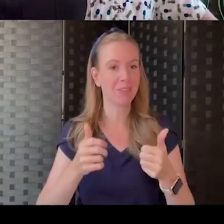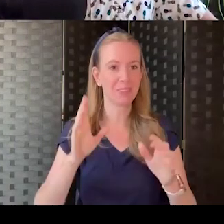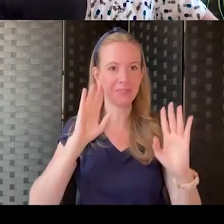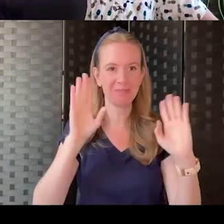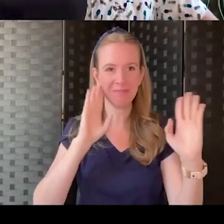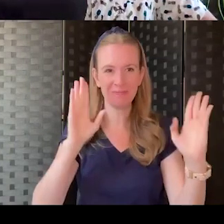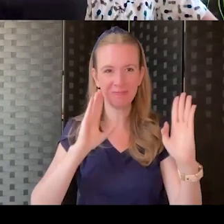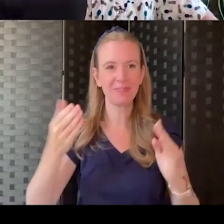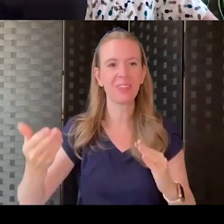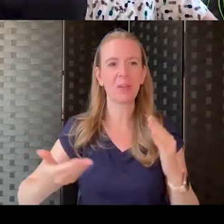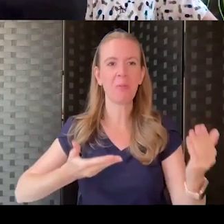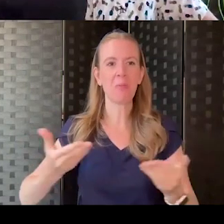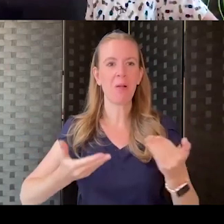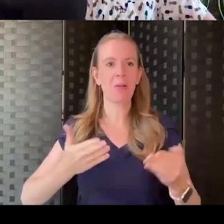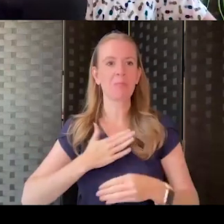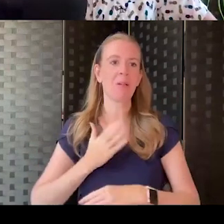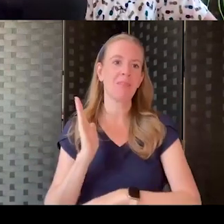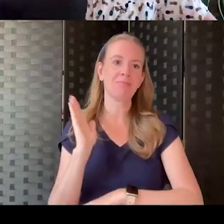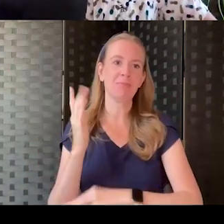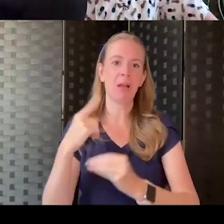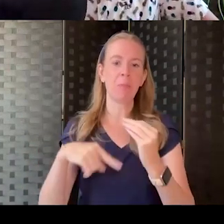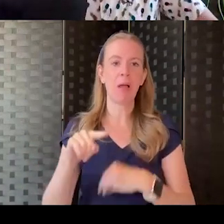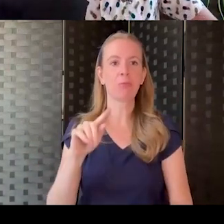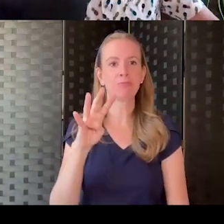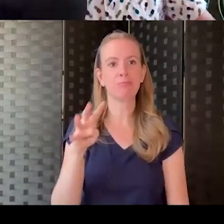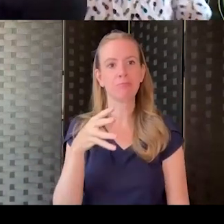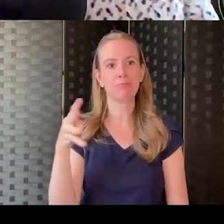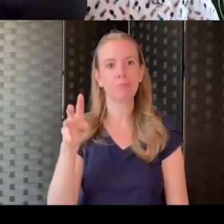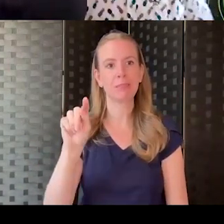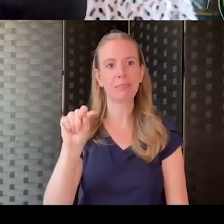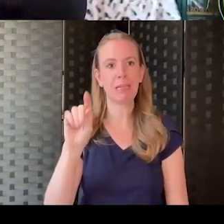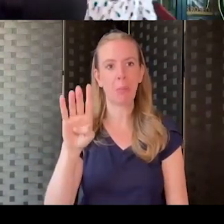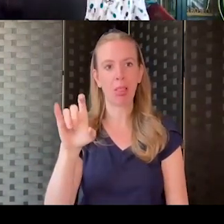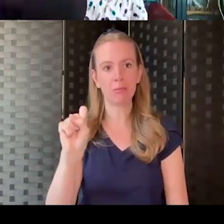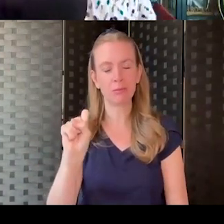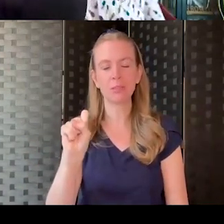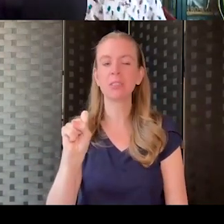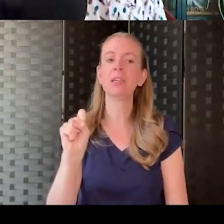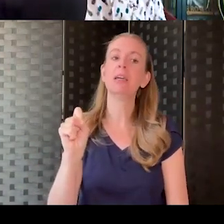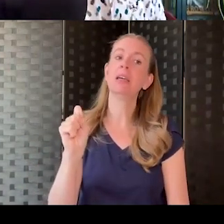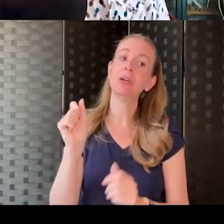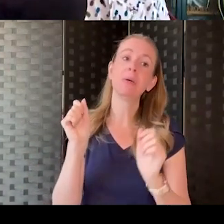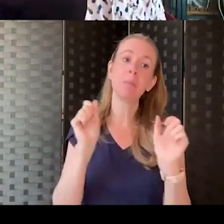Welcome to my talk about tables. Arguably, the most boring possible subject matter in all of web